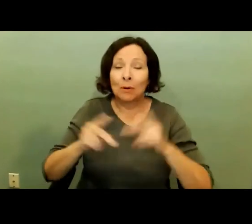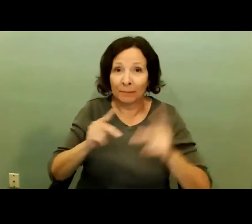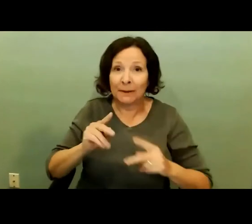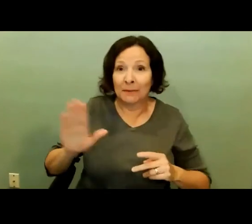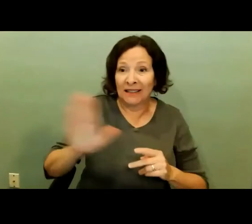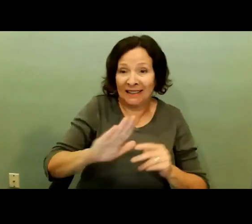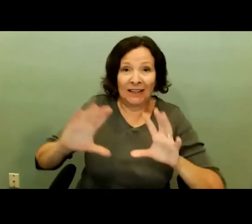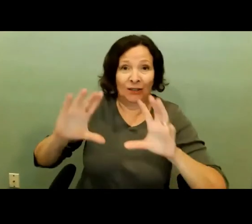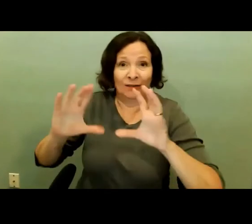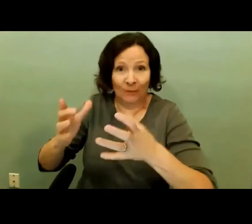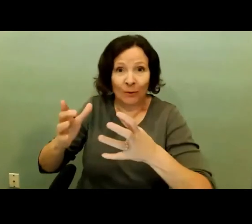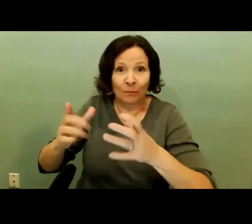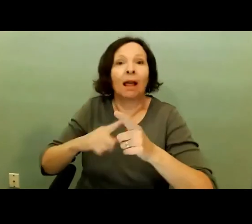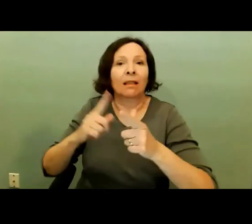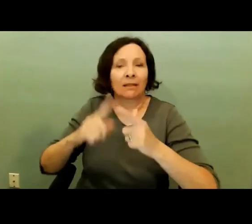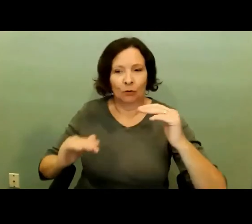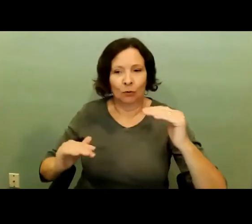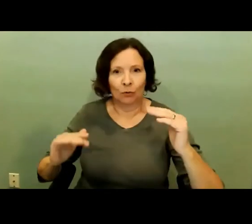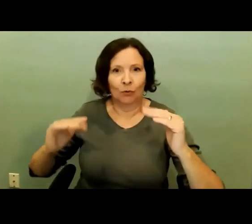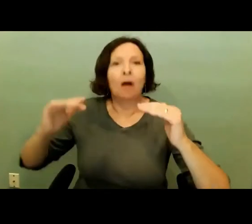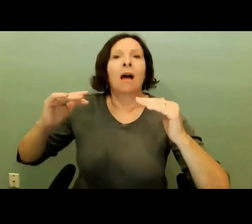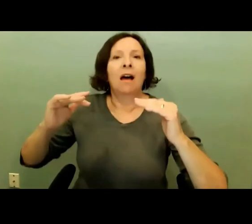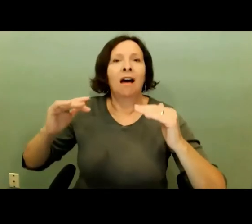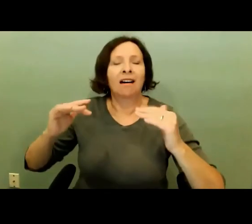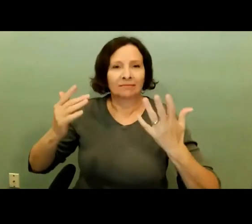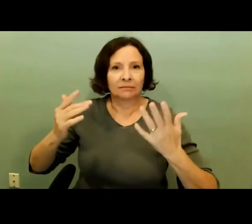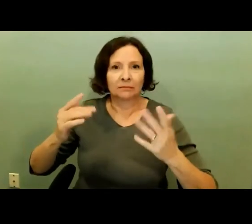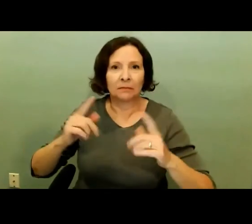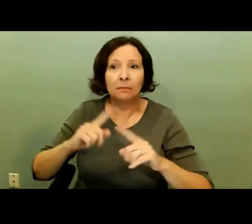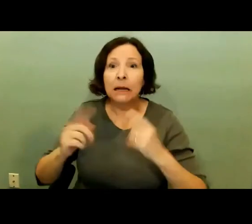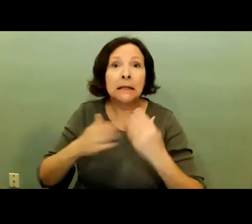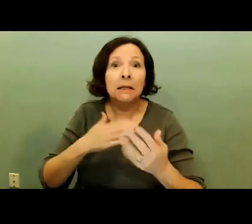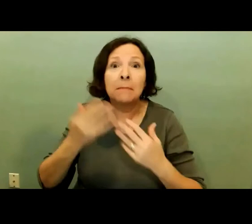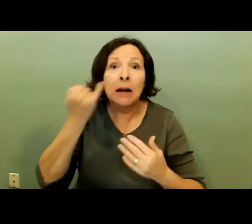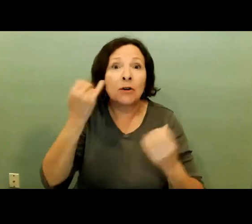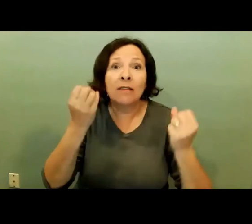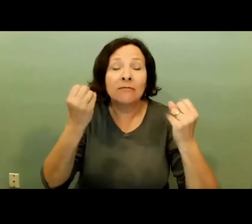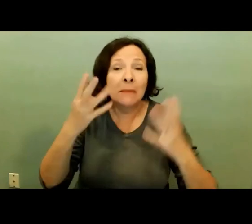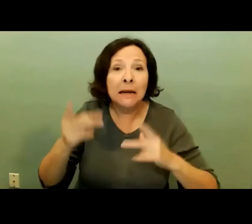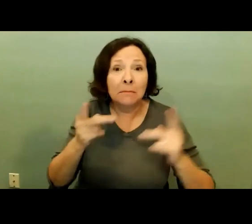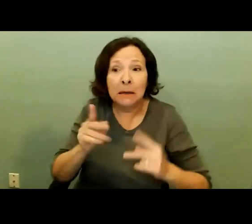numbers they remain to be invisible to those who failed to differentiate them.